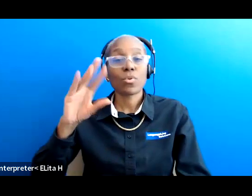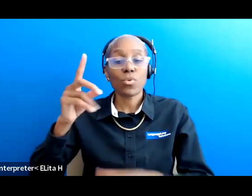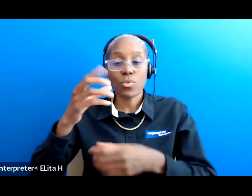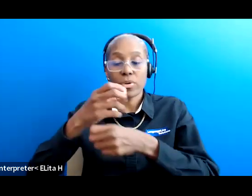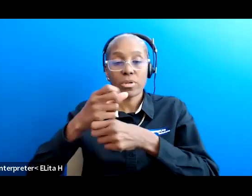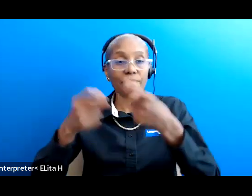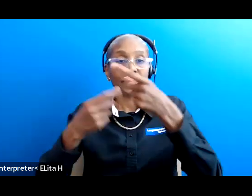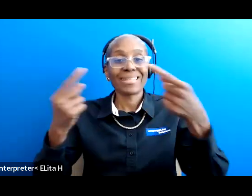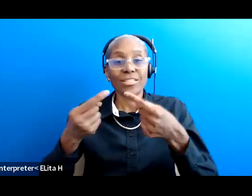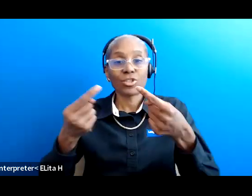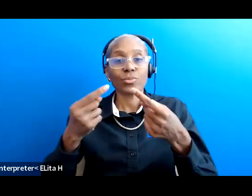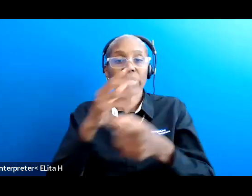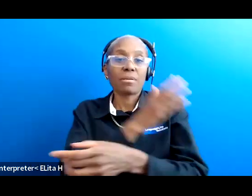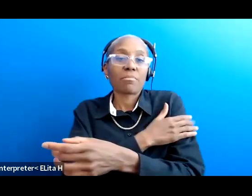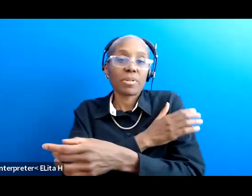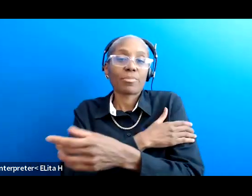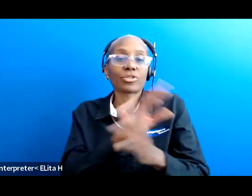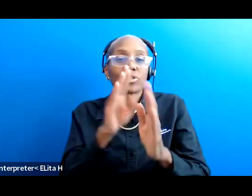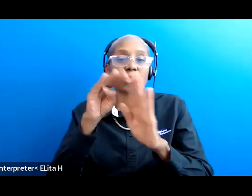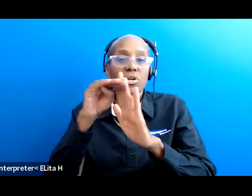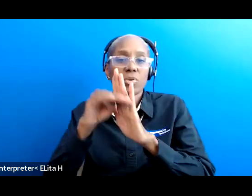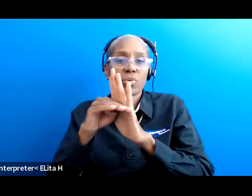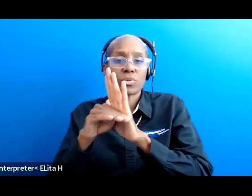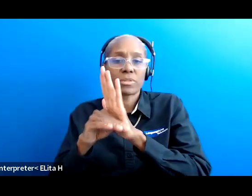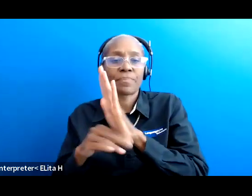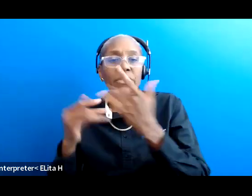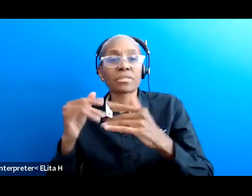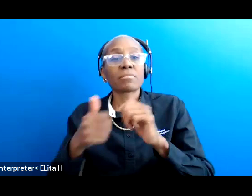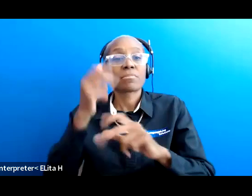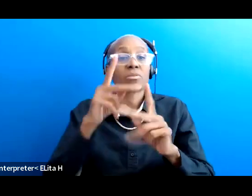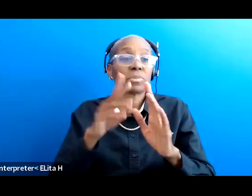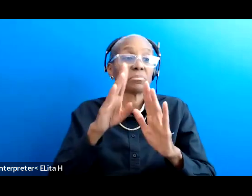Now ironically, over time, most people's blood pressures will go back up to normal.